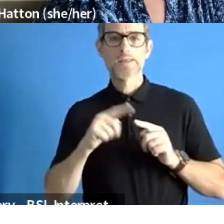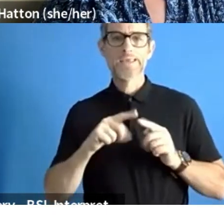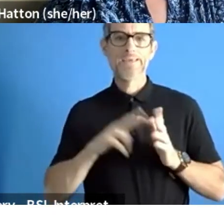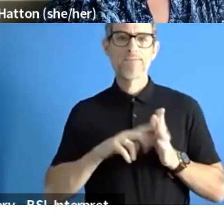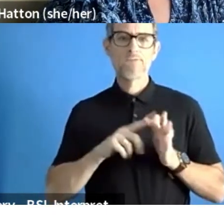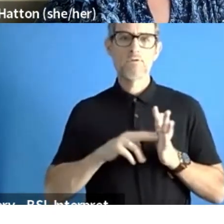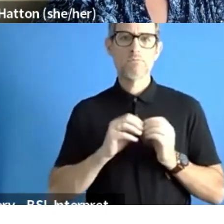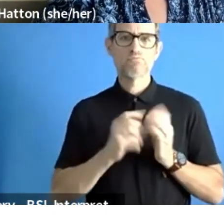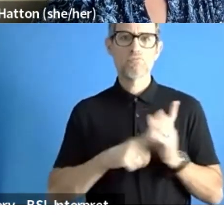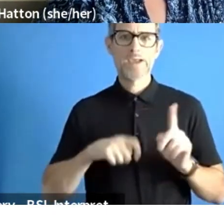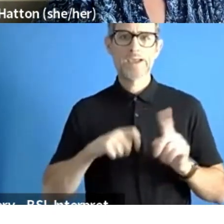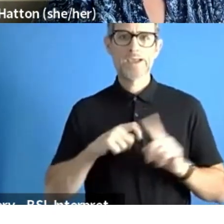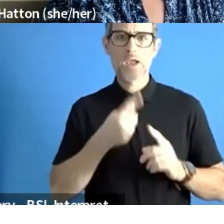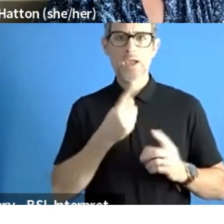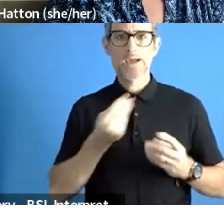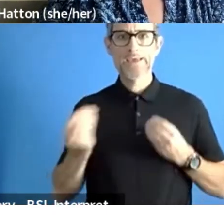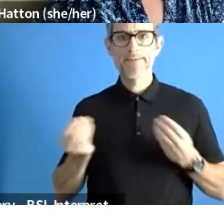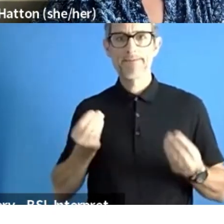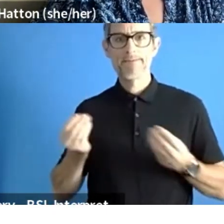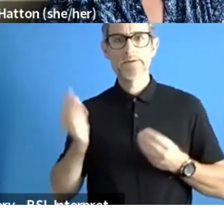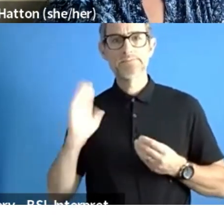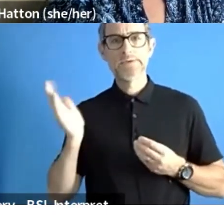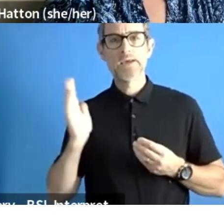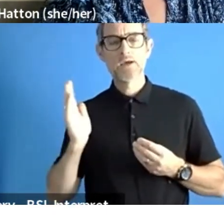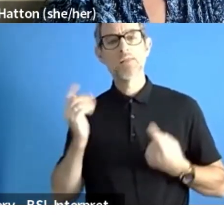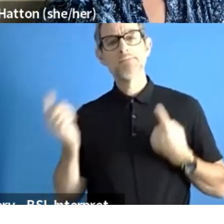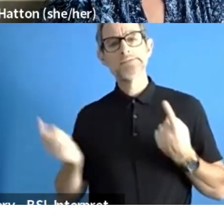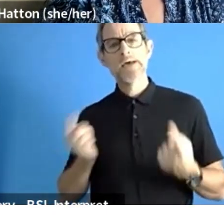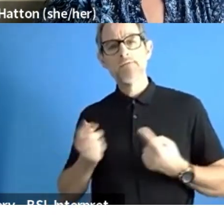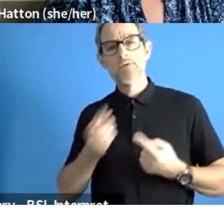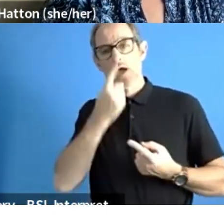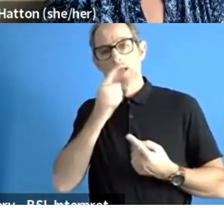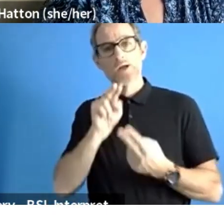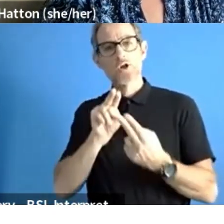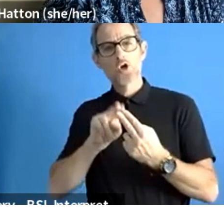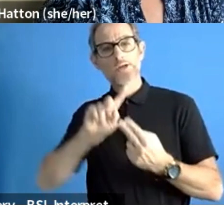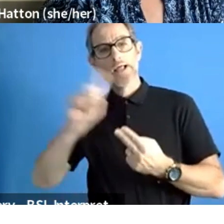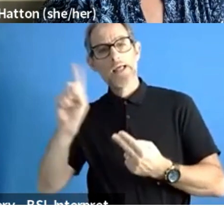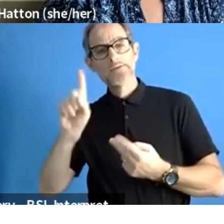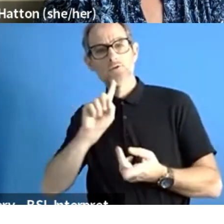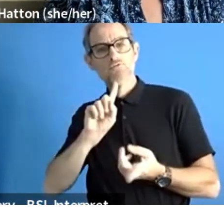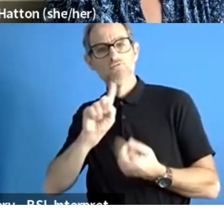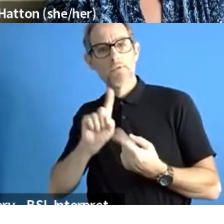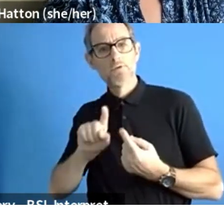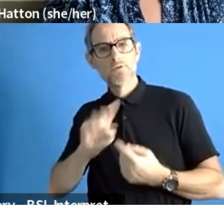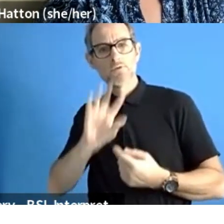the speakers who I'm sure will be happy to be in touch with you and we're here